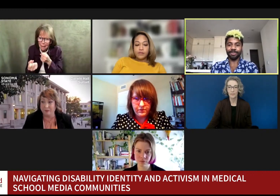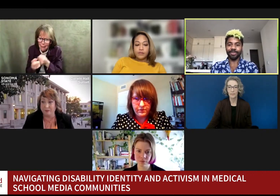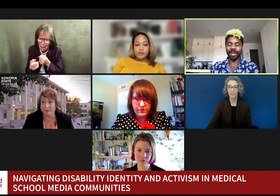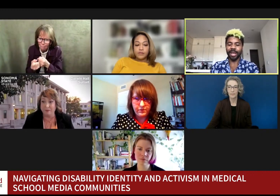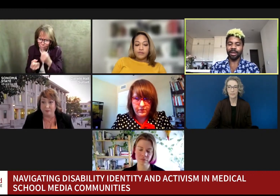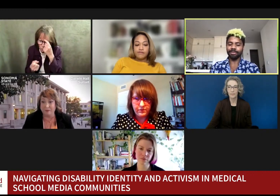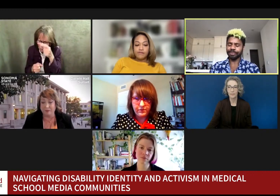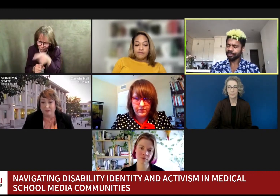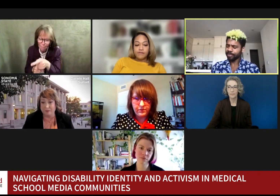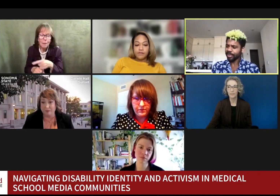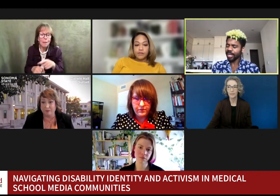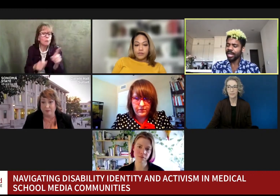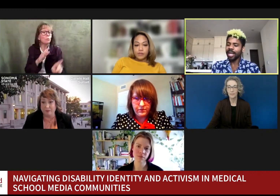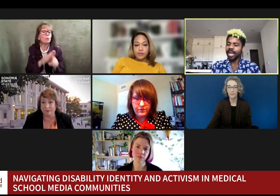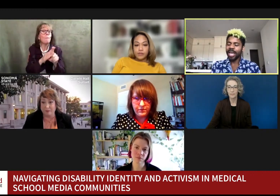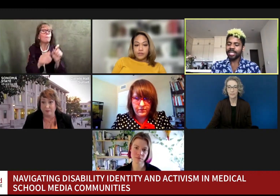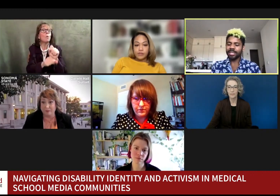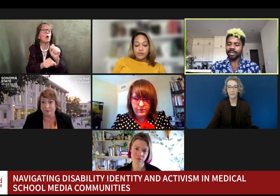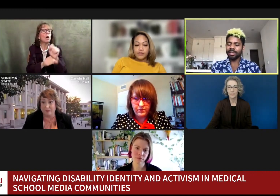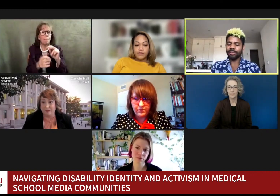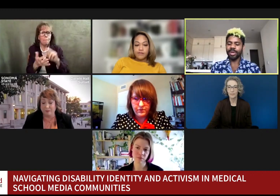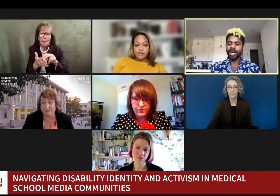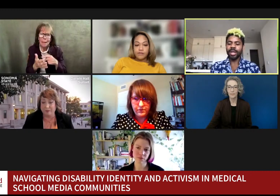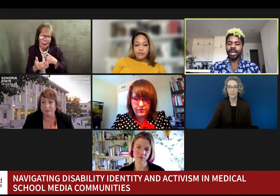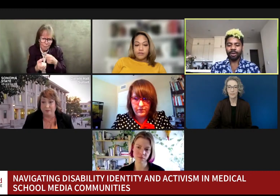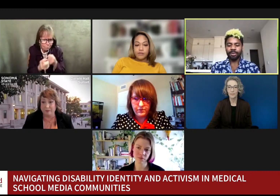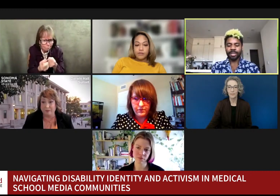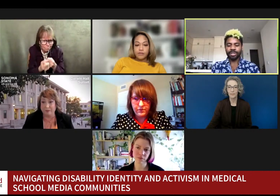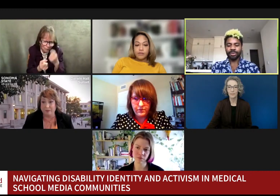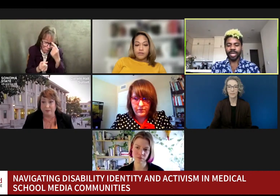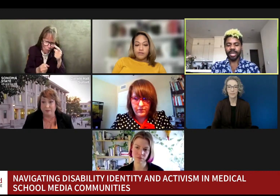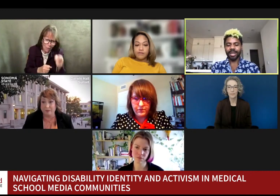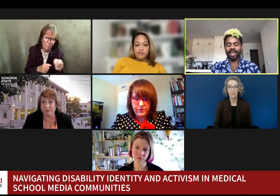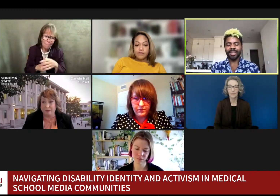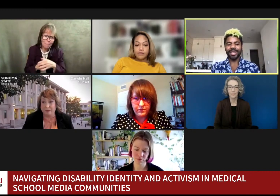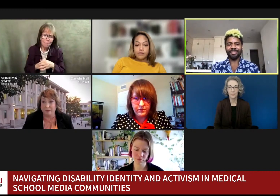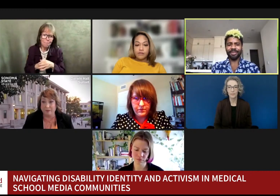And so, now with social media, I think everybody on the panel knows my whole